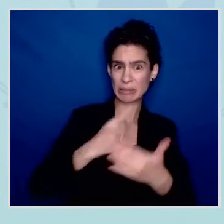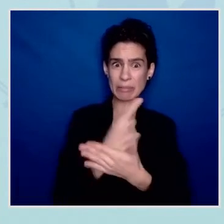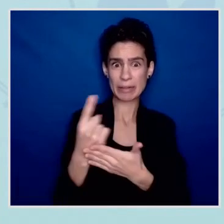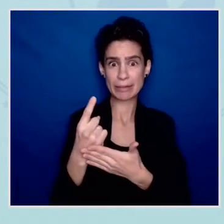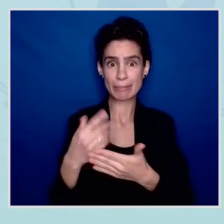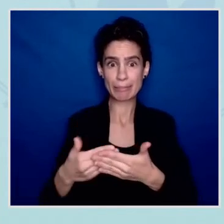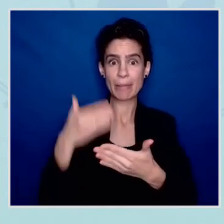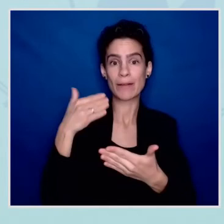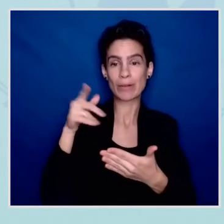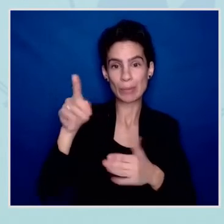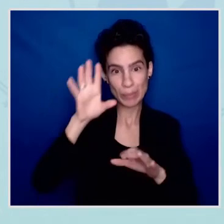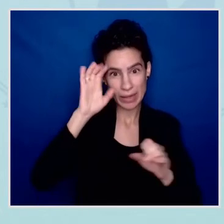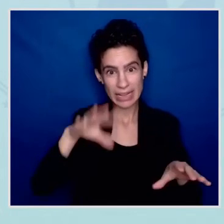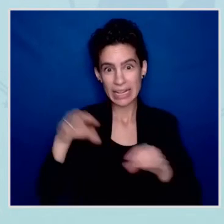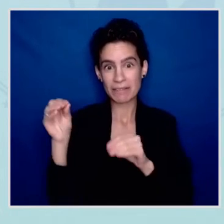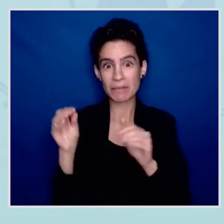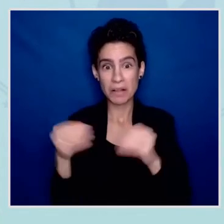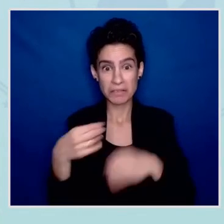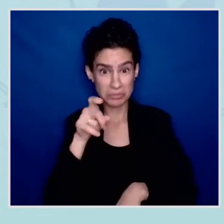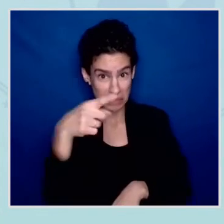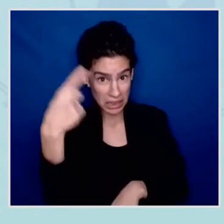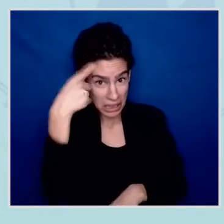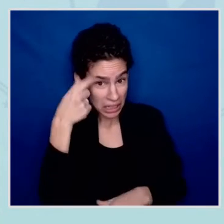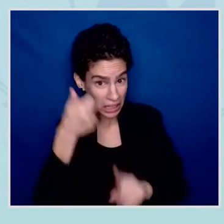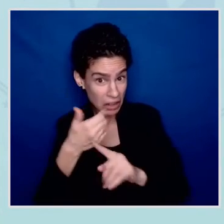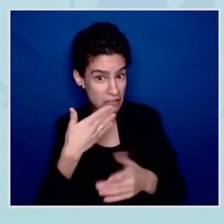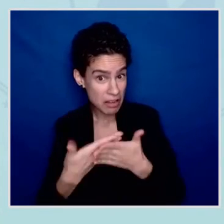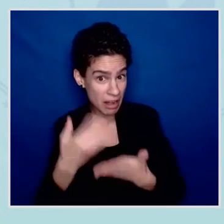ARTICLES OF IMPEACHMENT AGAINST PRESIDENT TRUMP AS SOON AS MONDAY.